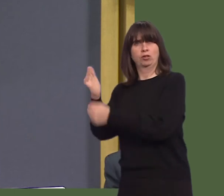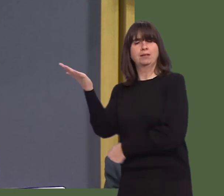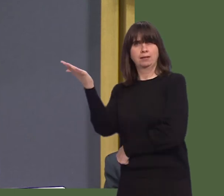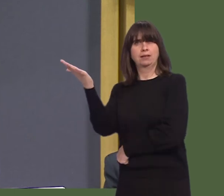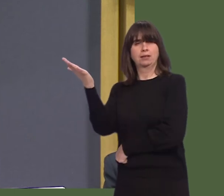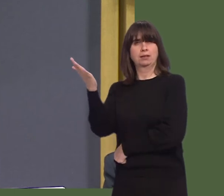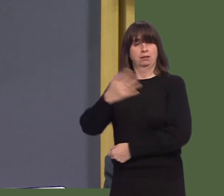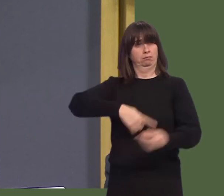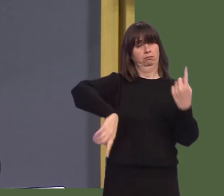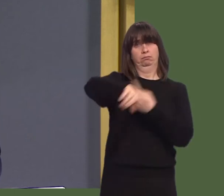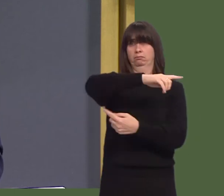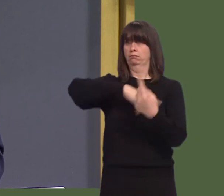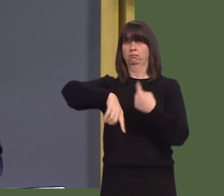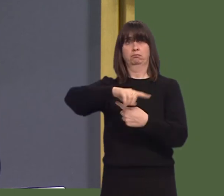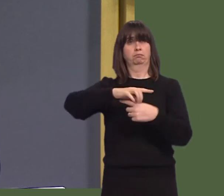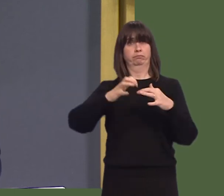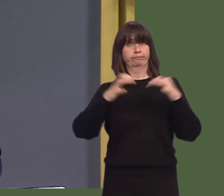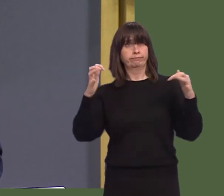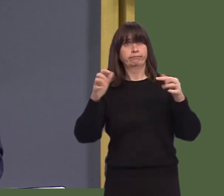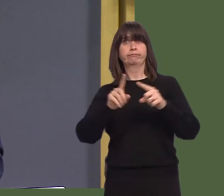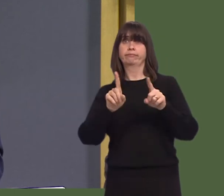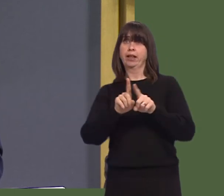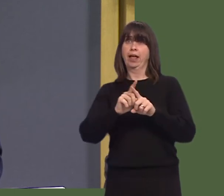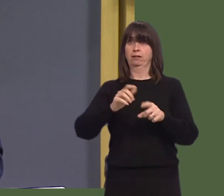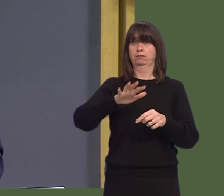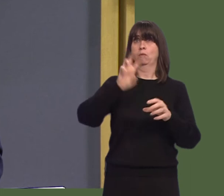access we may or may not have to the European market, we will suffer an economic